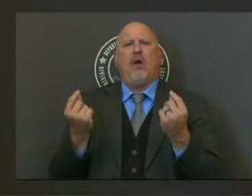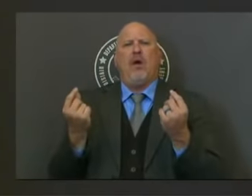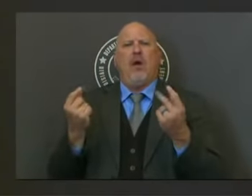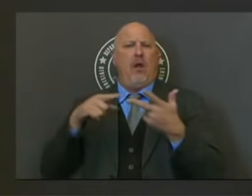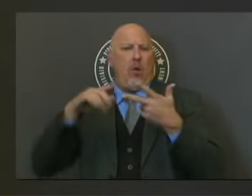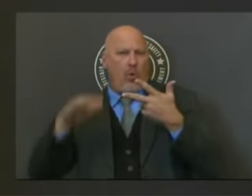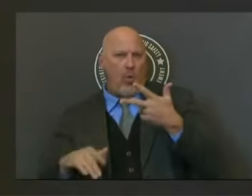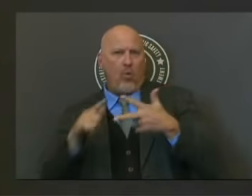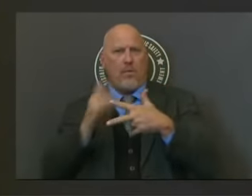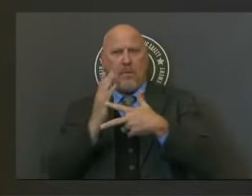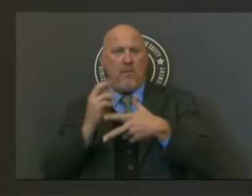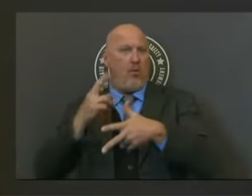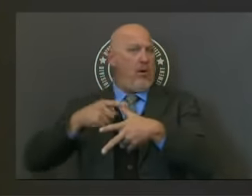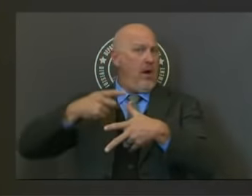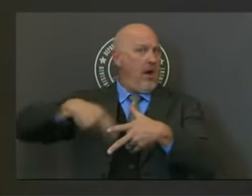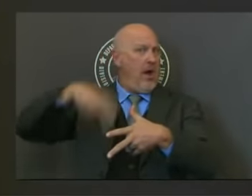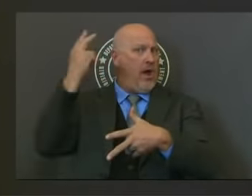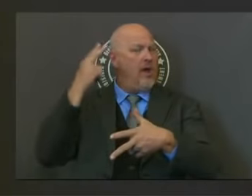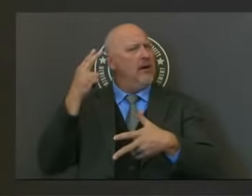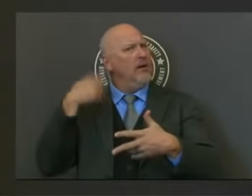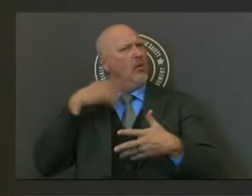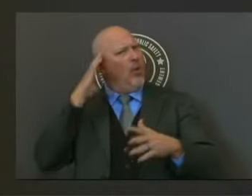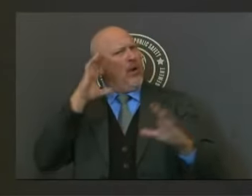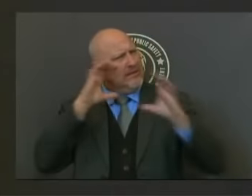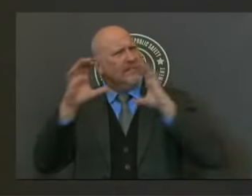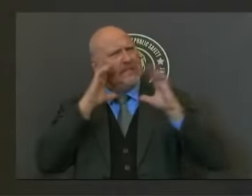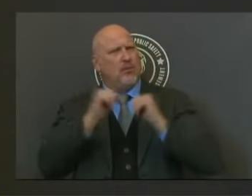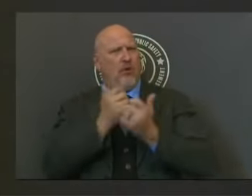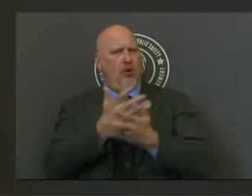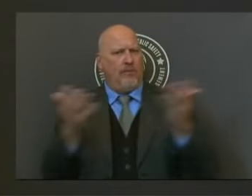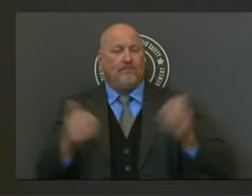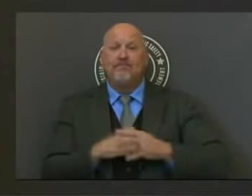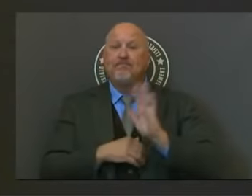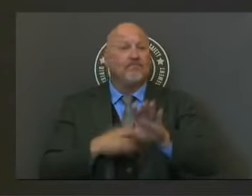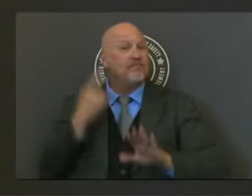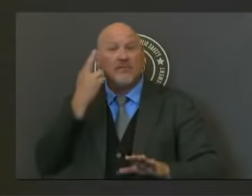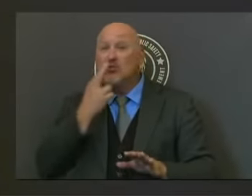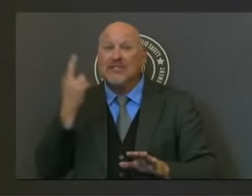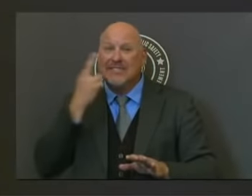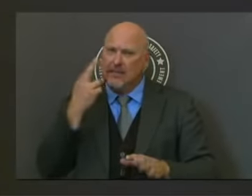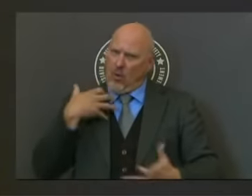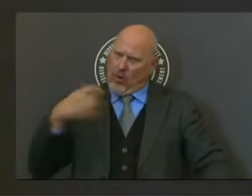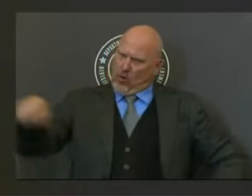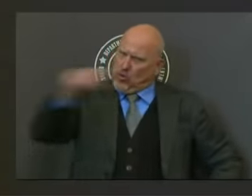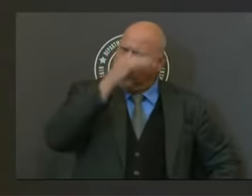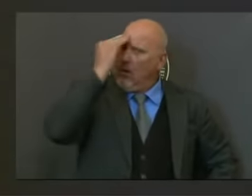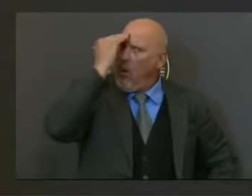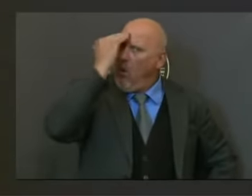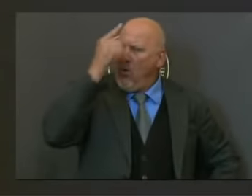and this is all done so that people have information